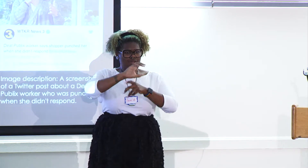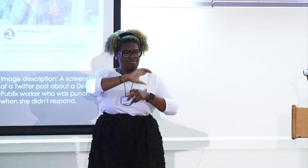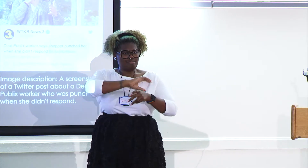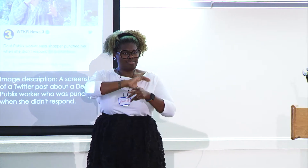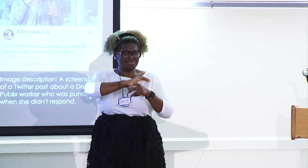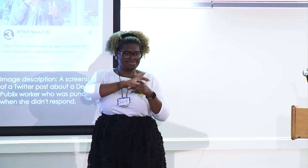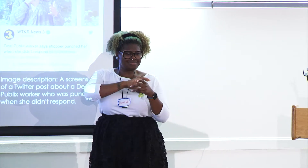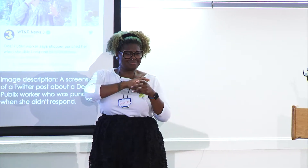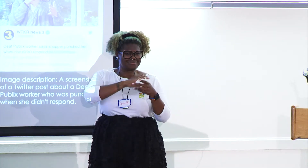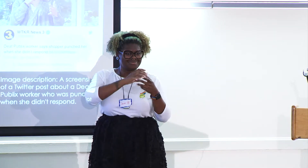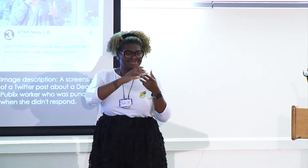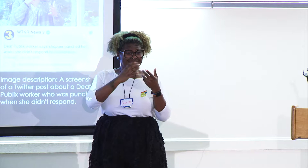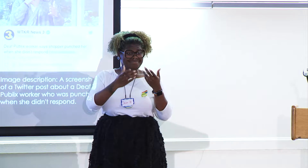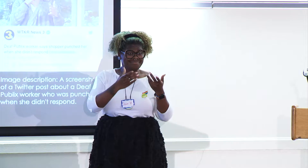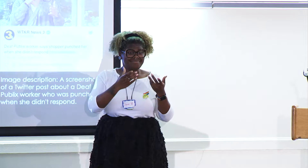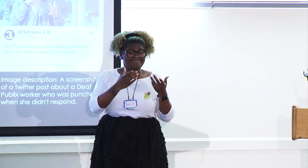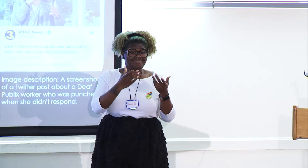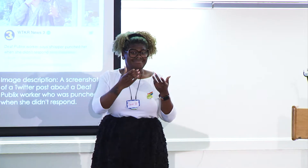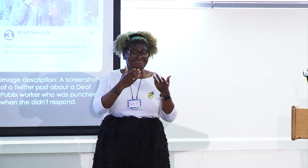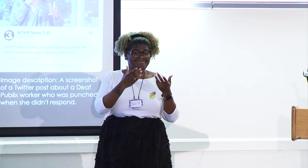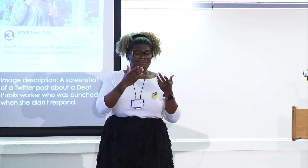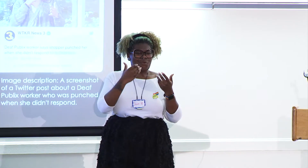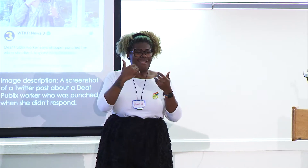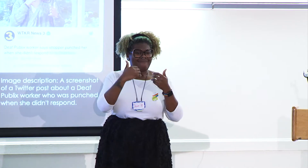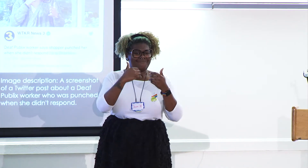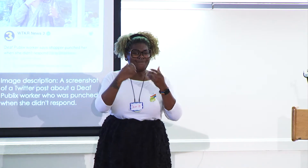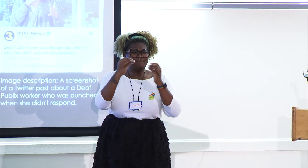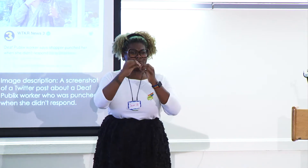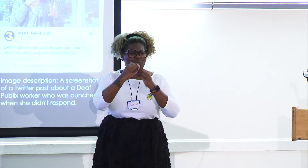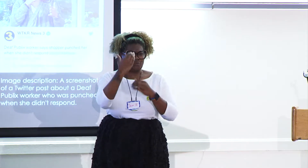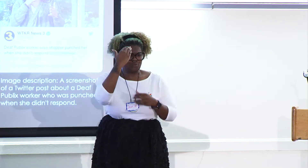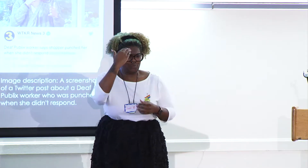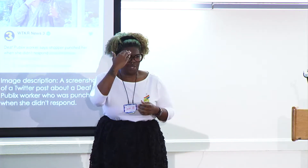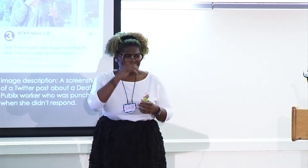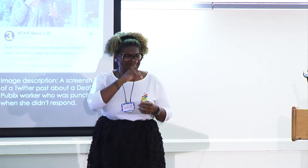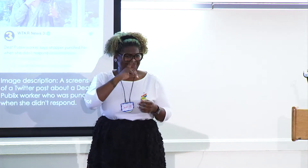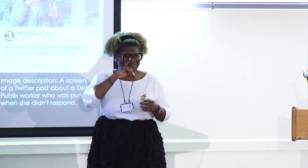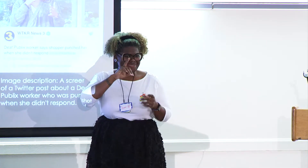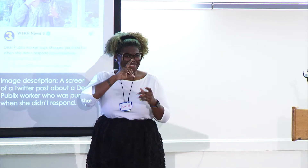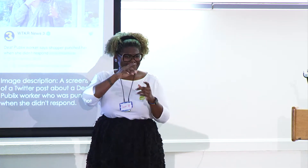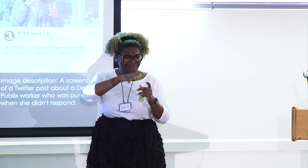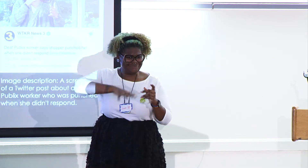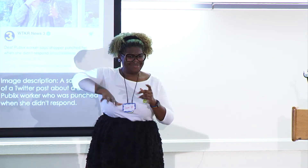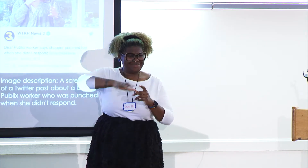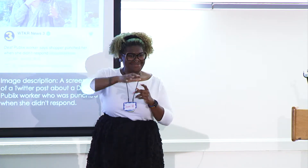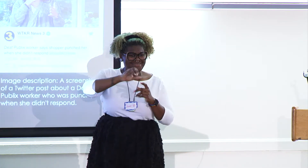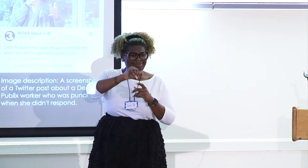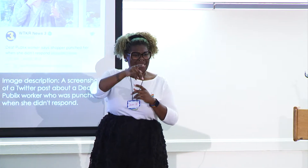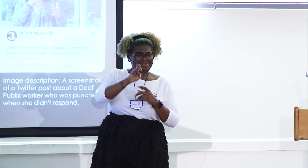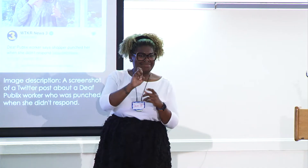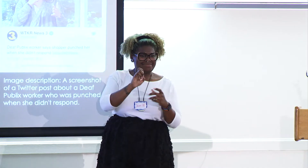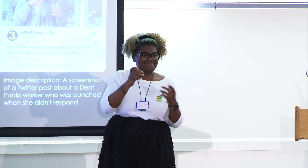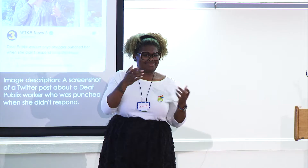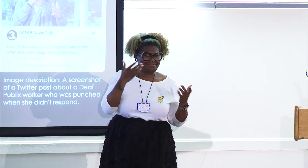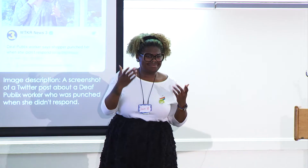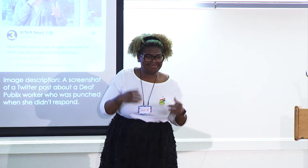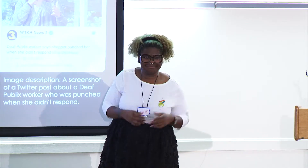So as a result of this, there was one good repercussion in the sense that there is more training in recognizing